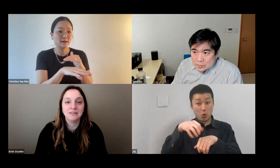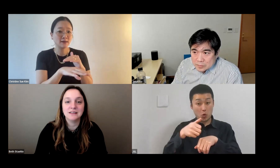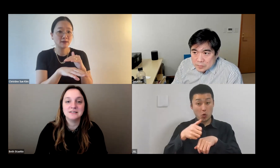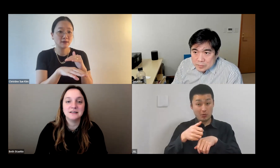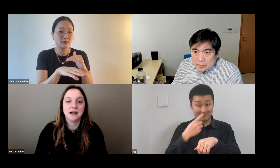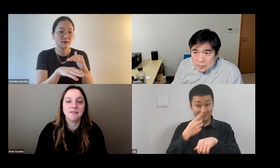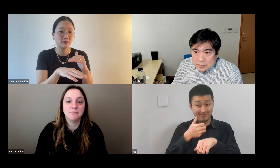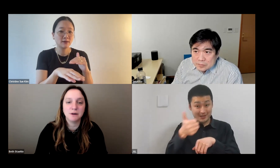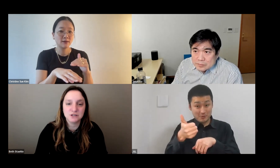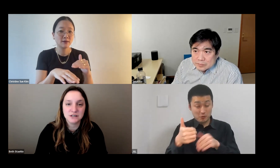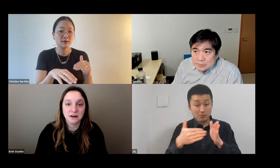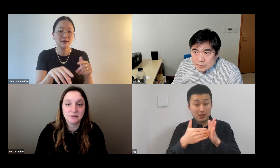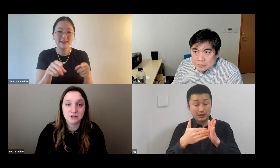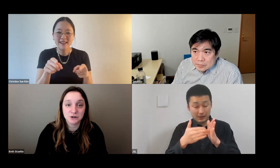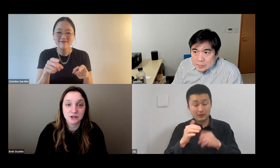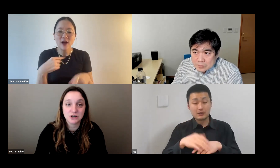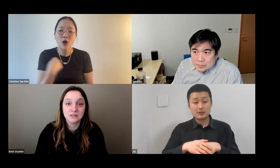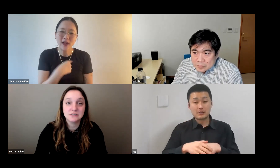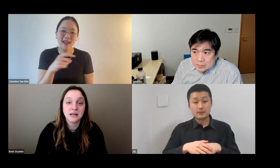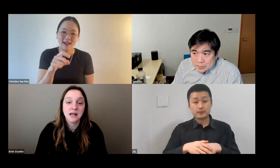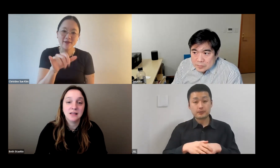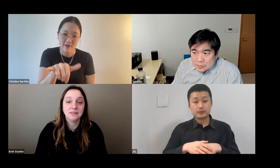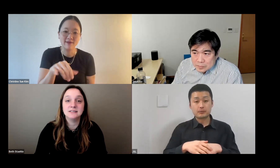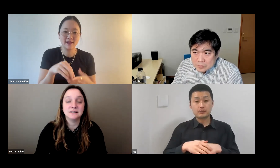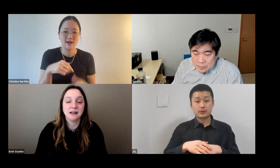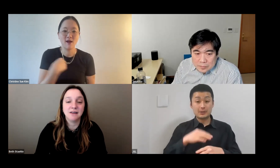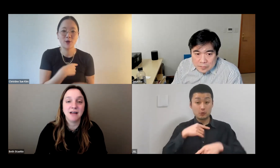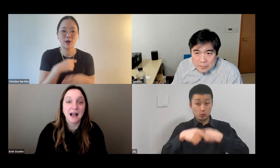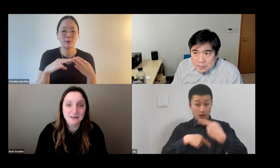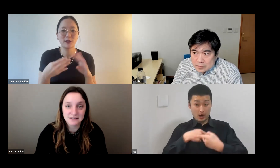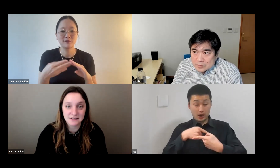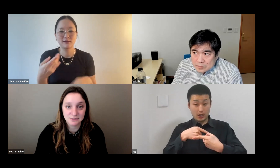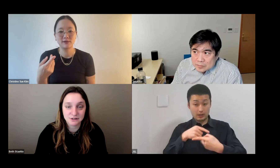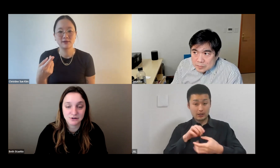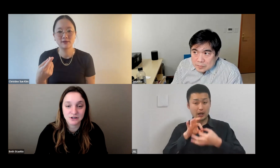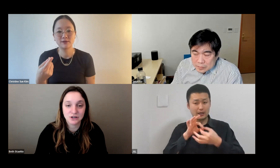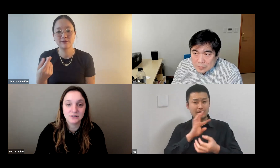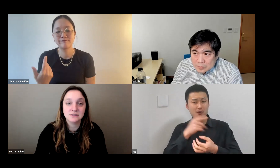They didn't have budgetary restriction, they didn't have access restrictions.